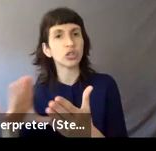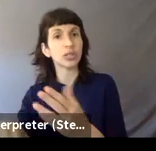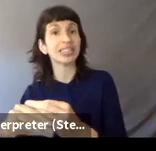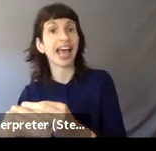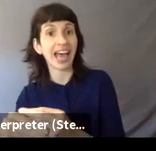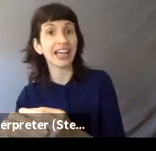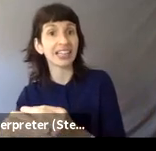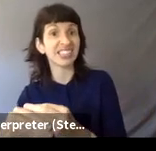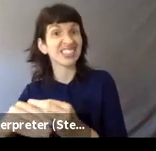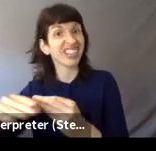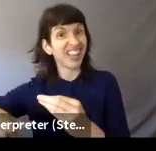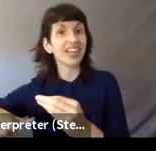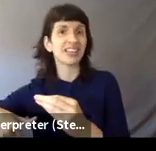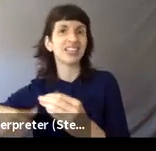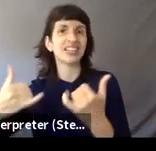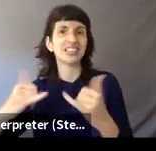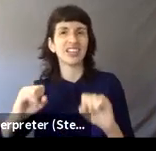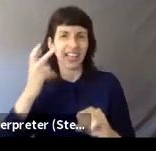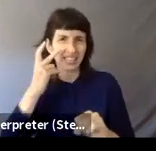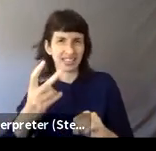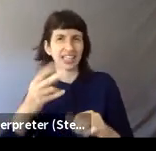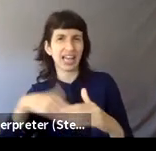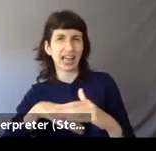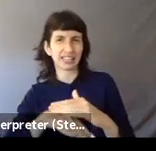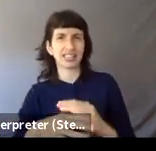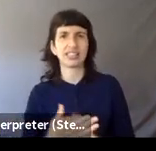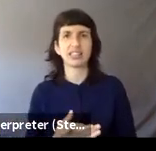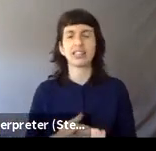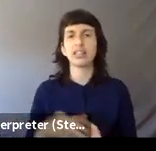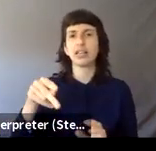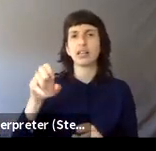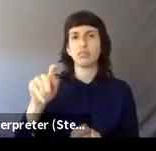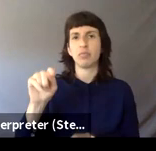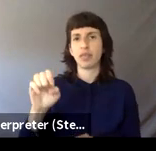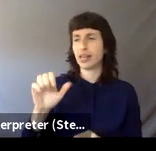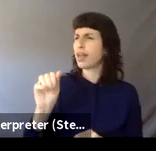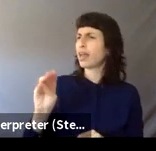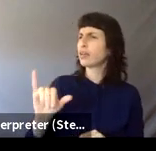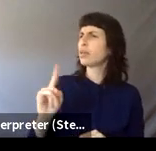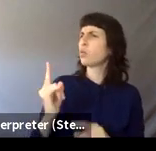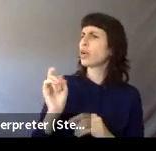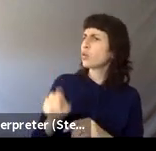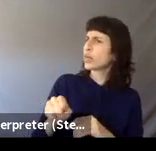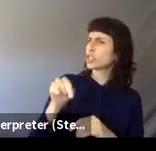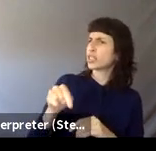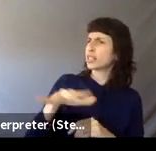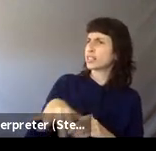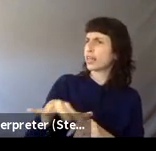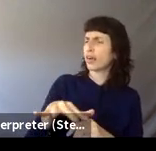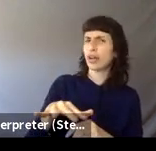And now I can say assign to all students added to this class in the future. Especially if you're thinking about get to know you activities at the beginning of the year, make sure that's enabled so students can have access even if they get added after a couple of days.